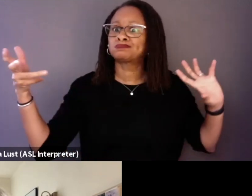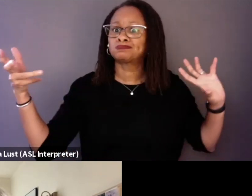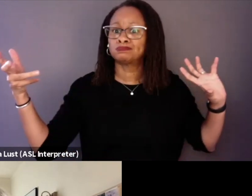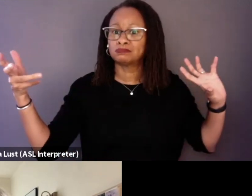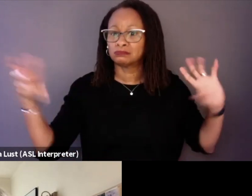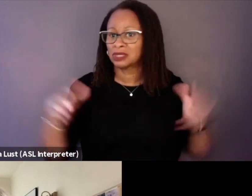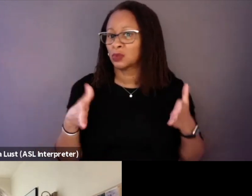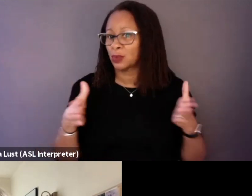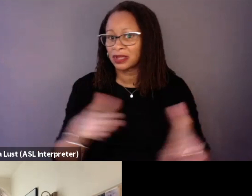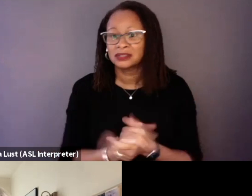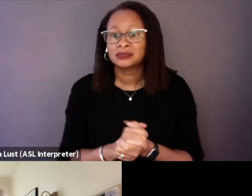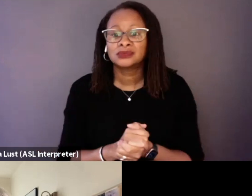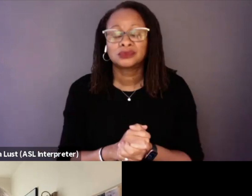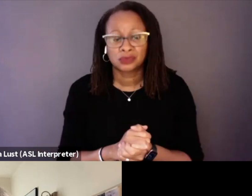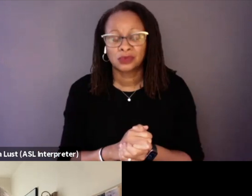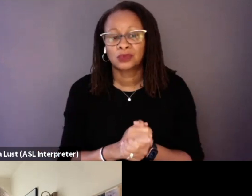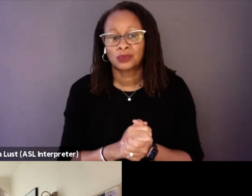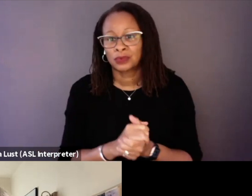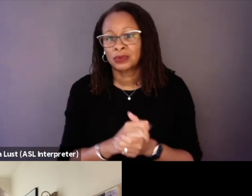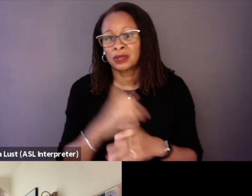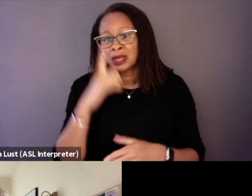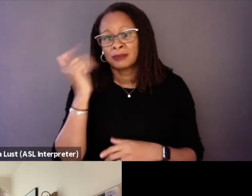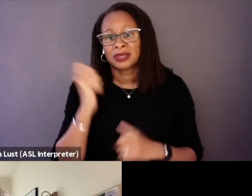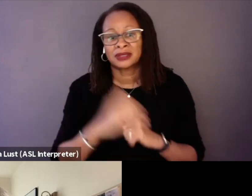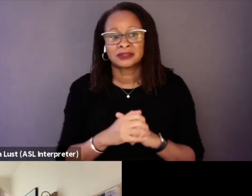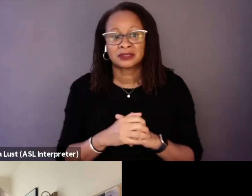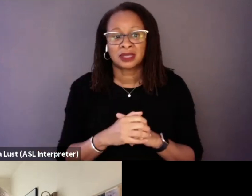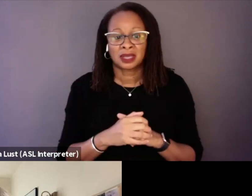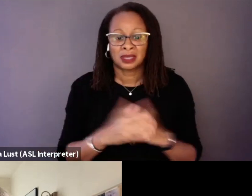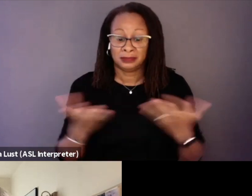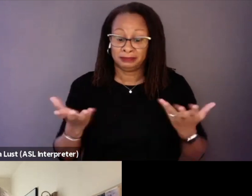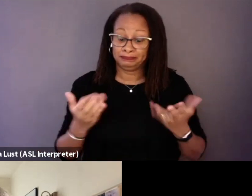And here we are in a new place.